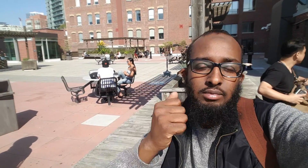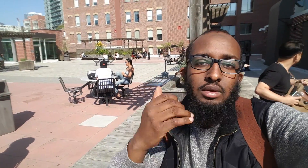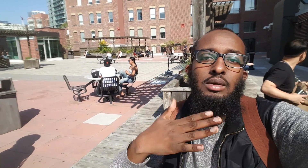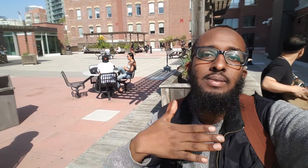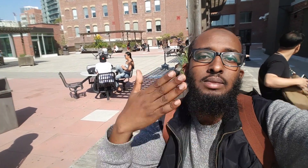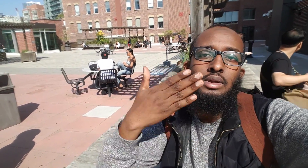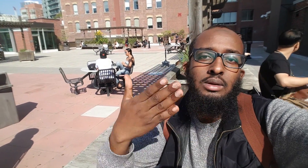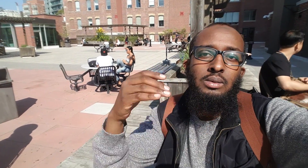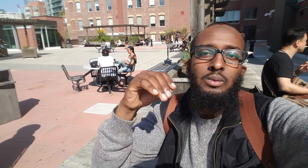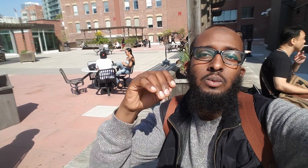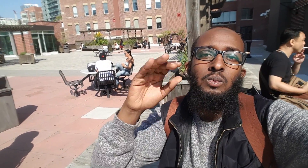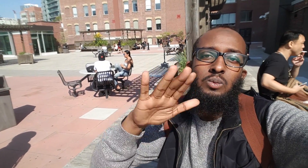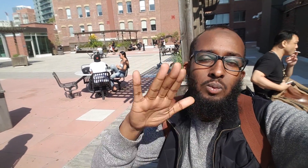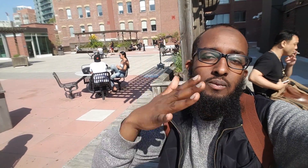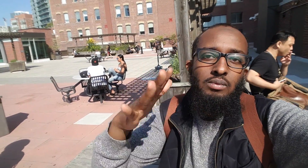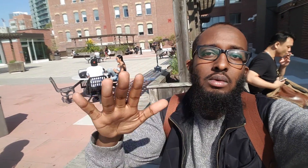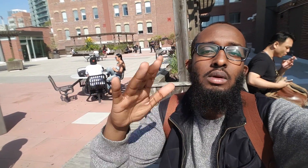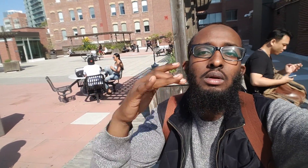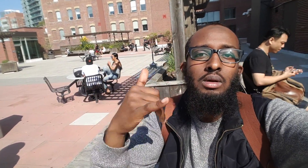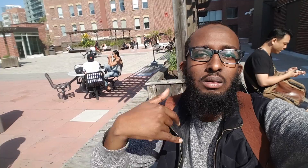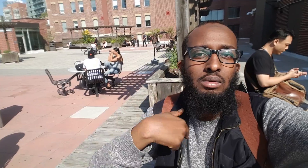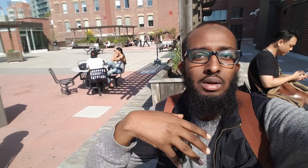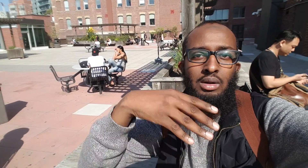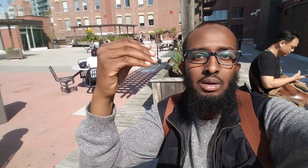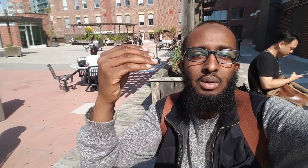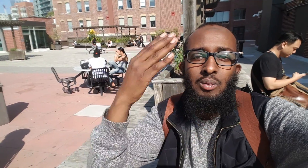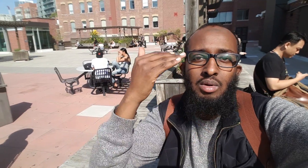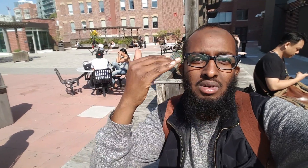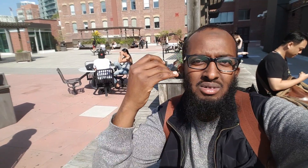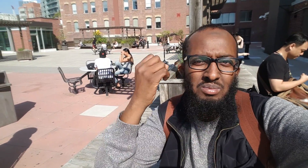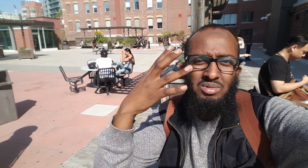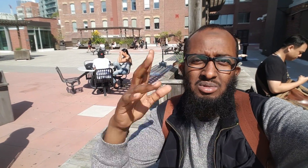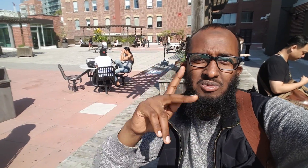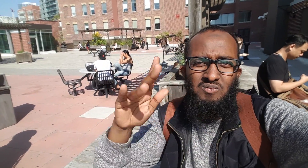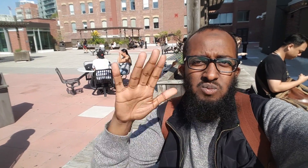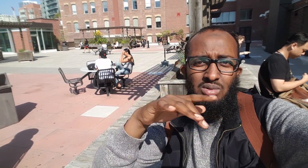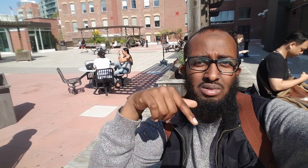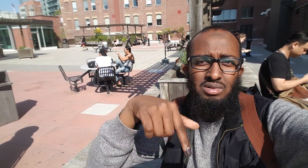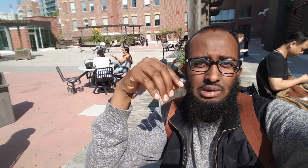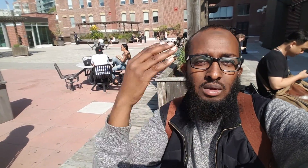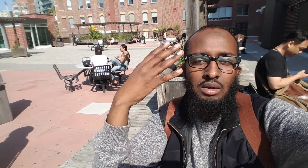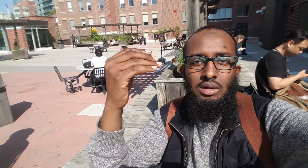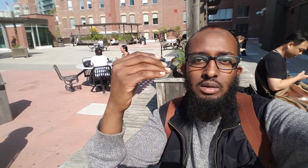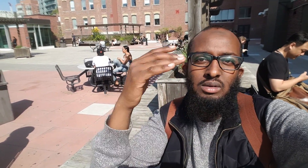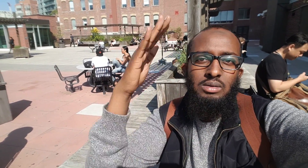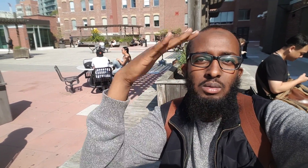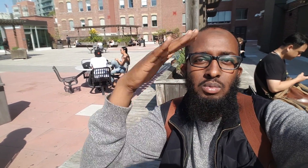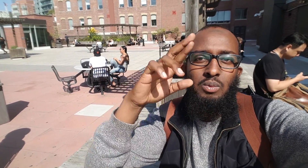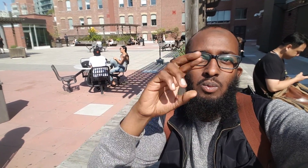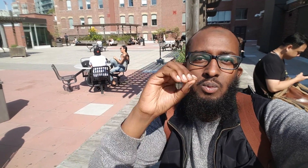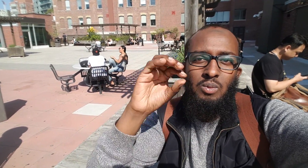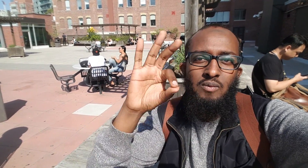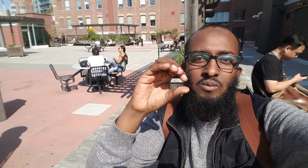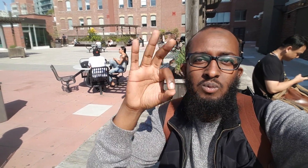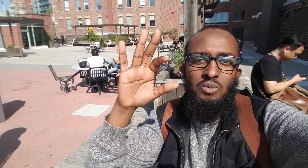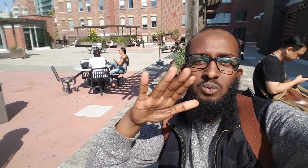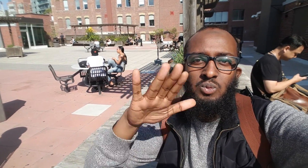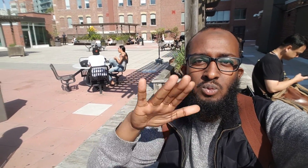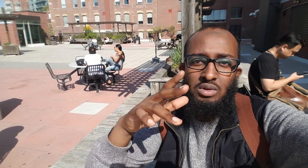Alhamdulillah, just finished my stuff. Too many people inside so I am chilling on the roof top of the building.